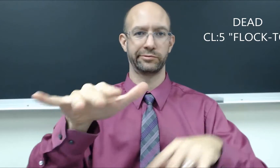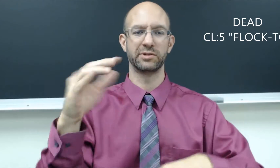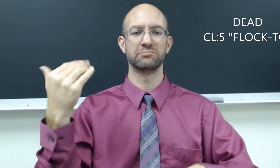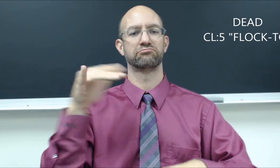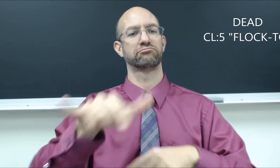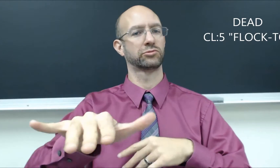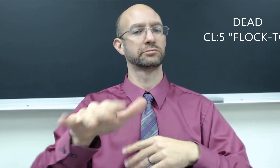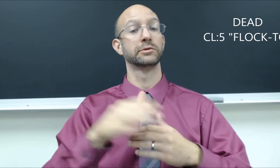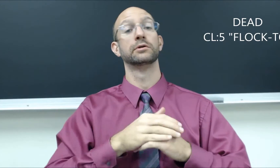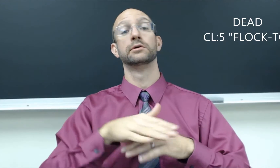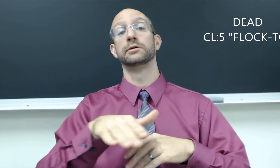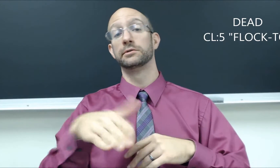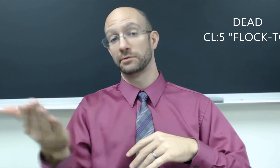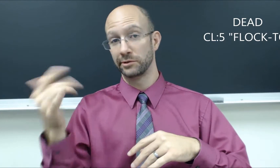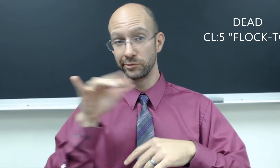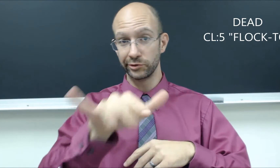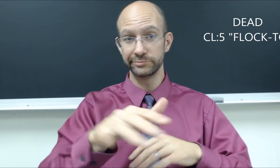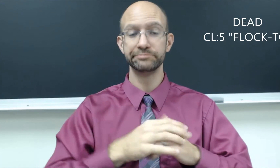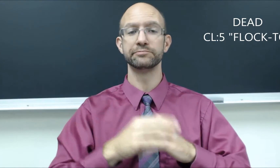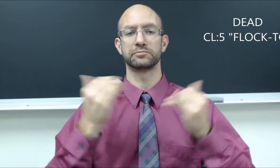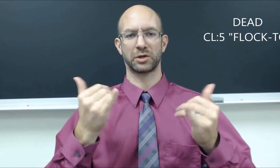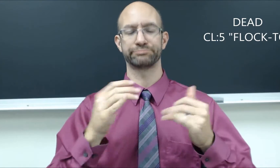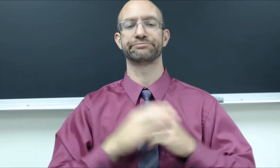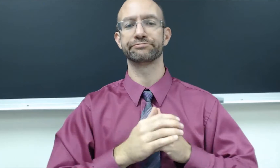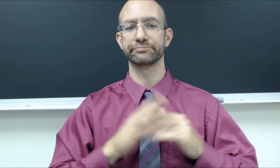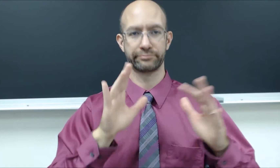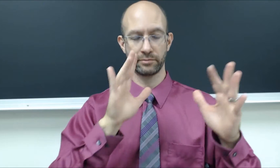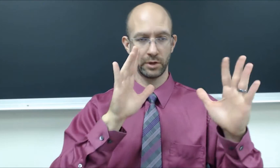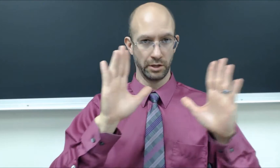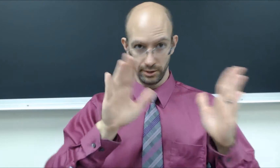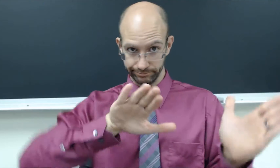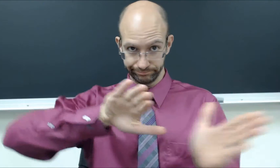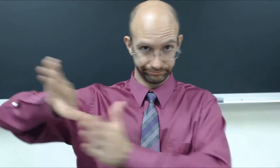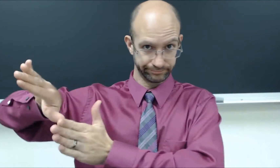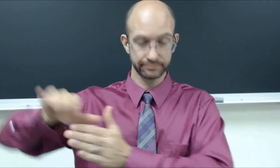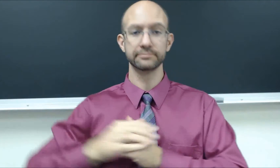So this is the CL:5 I am using. 5 "FLOCK-TO". NOw, let's put that aside.